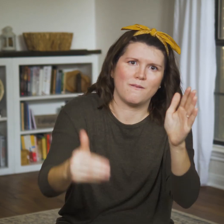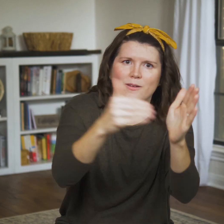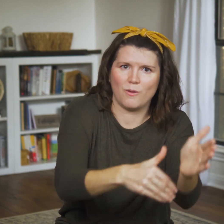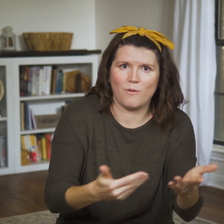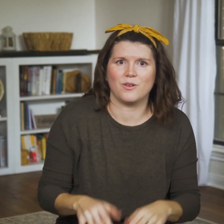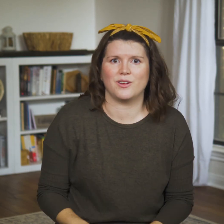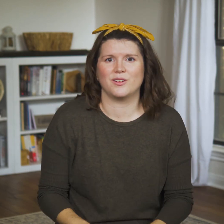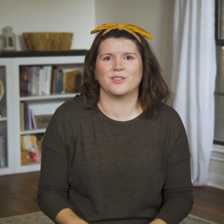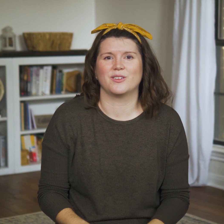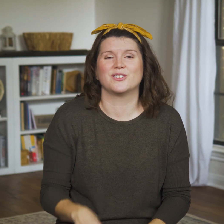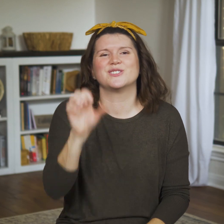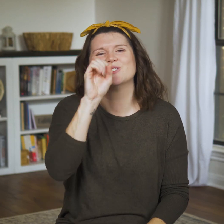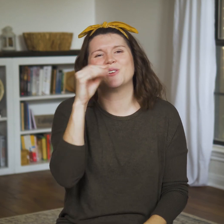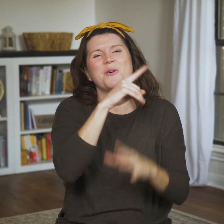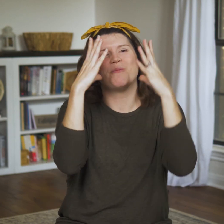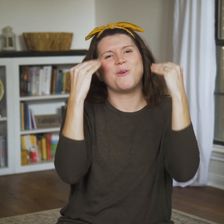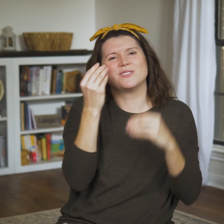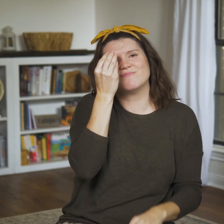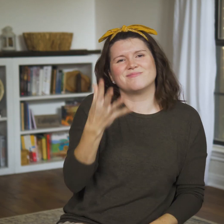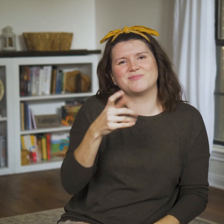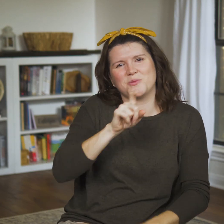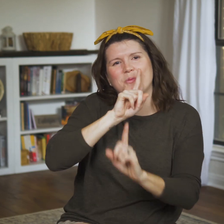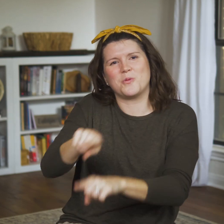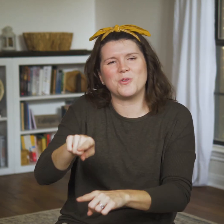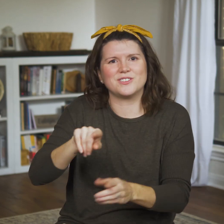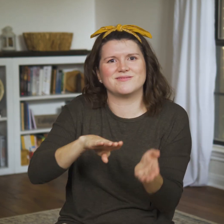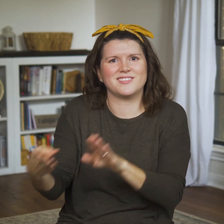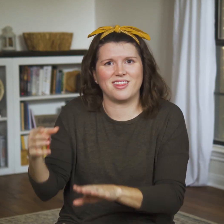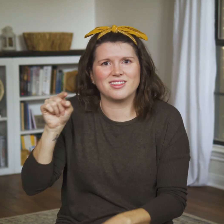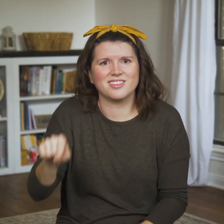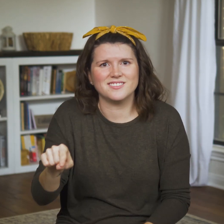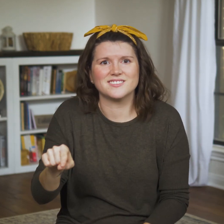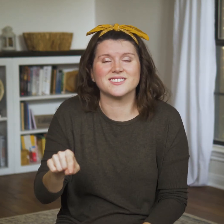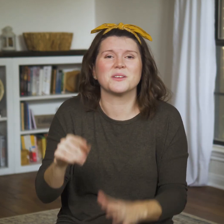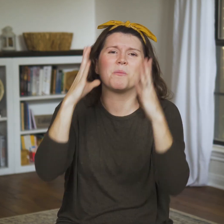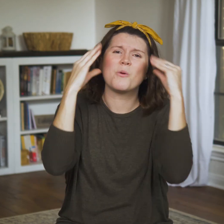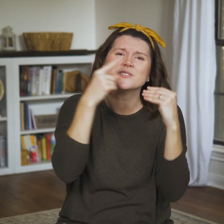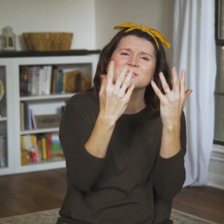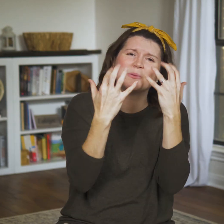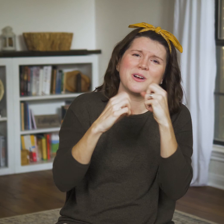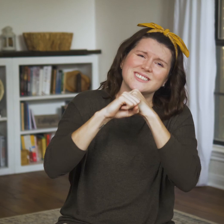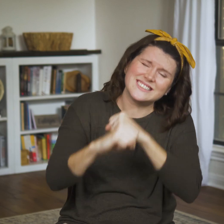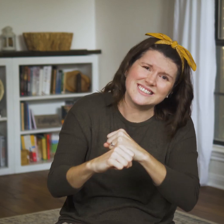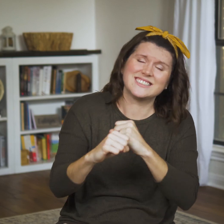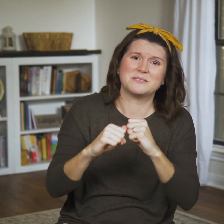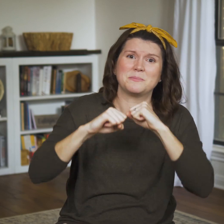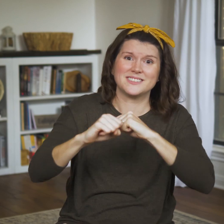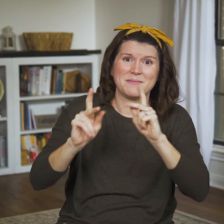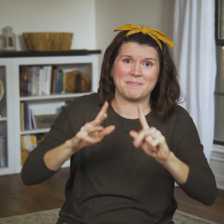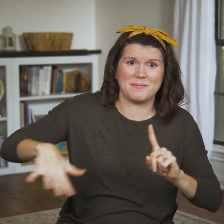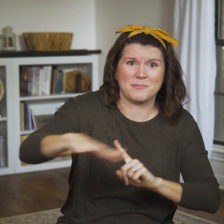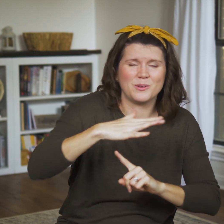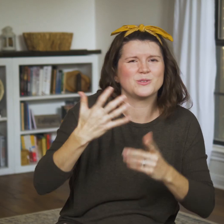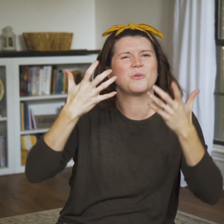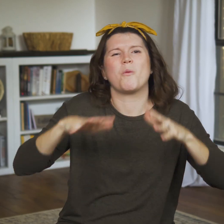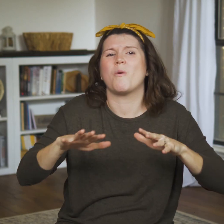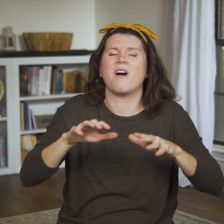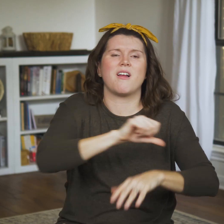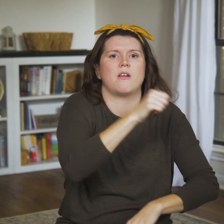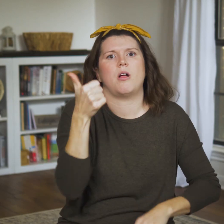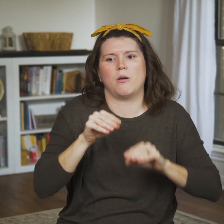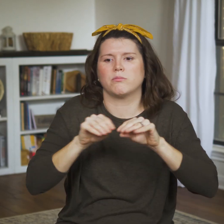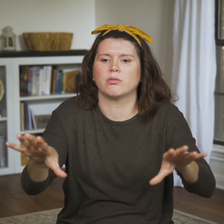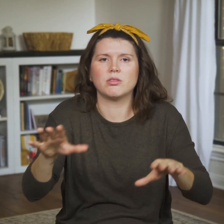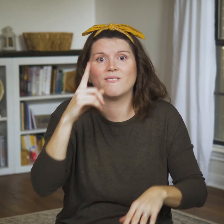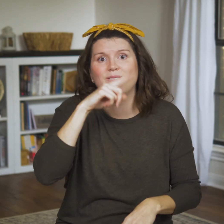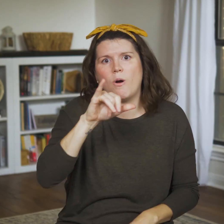so the widows will likely seek out new husbands from among the Israelites,